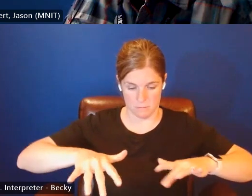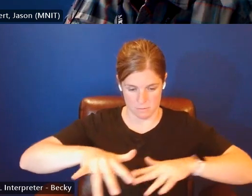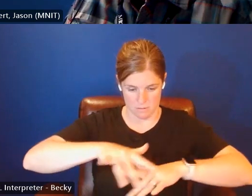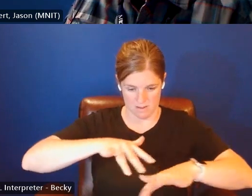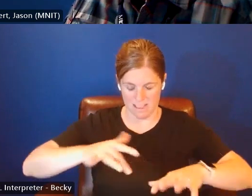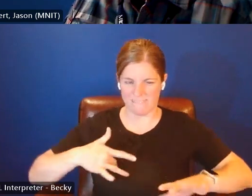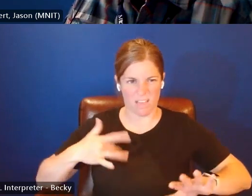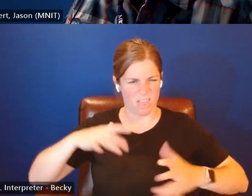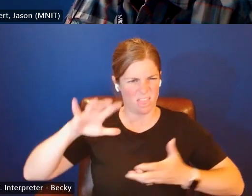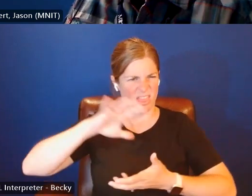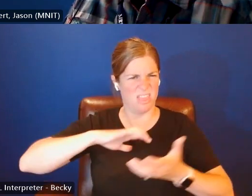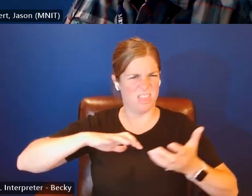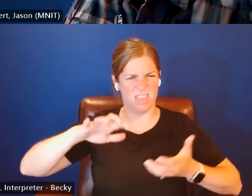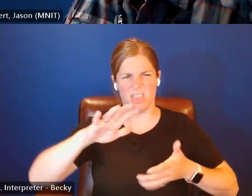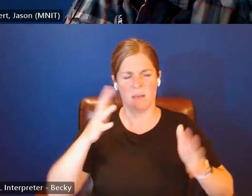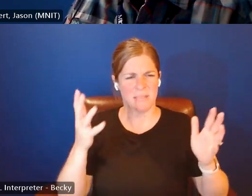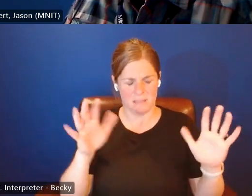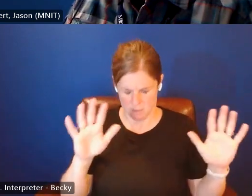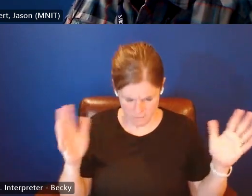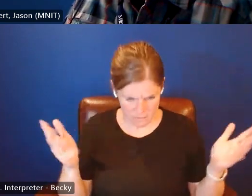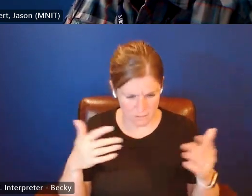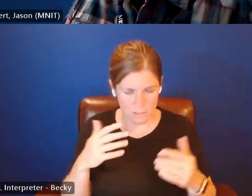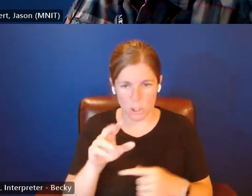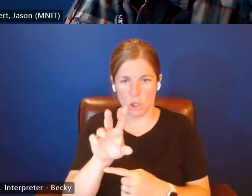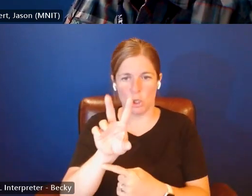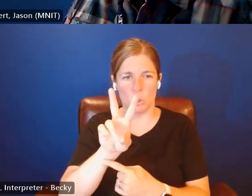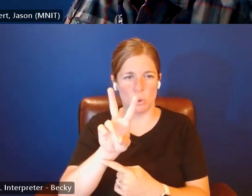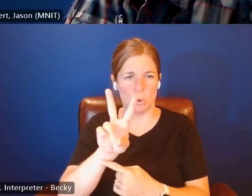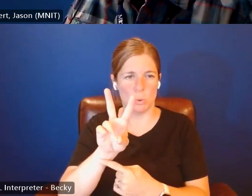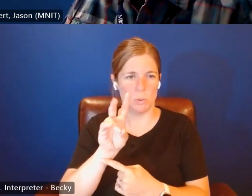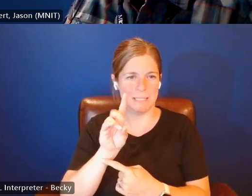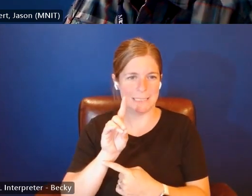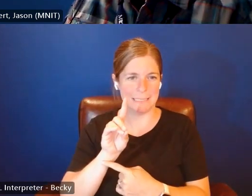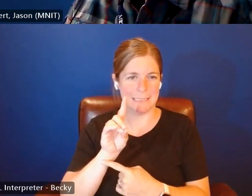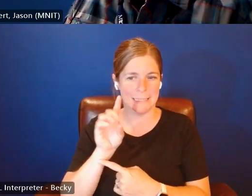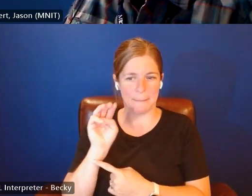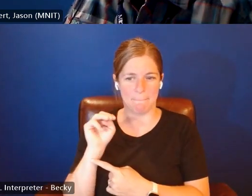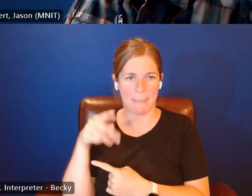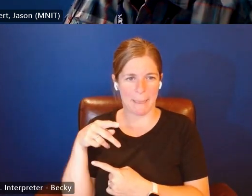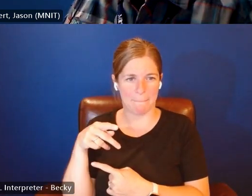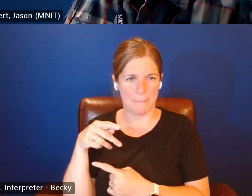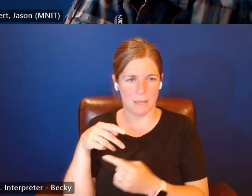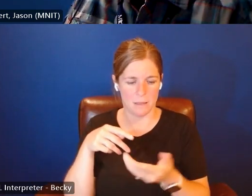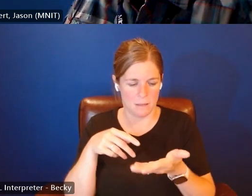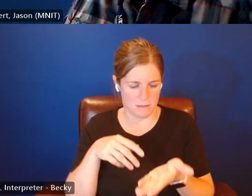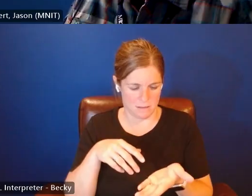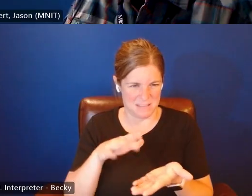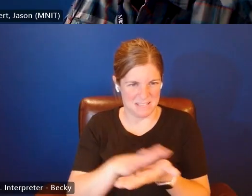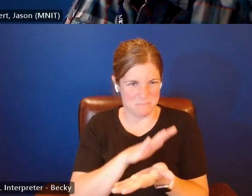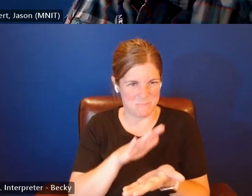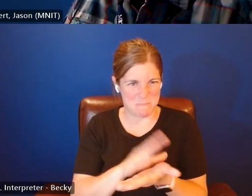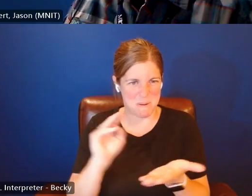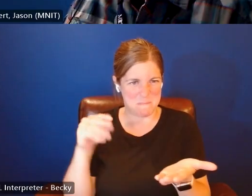I find a two-dimensional map, tactile map often, not always, but often difficult to follow.